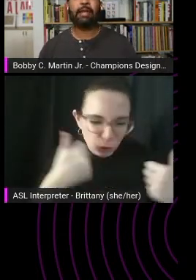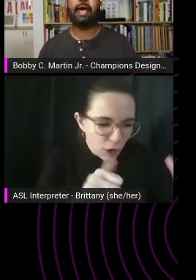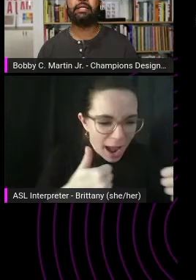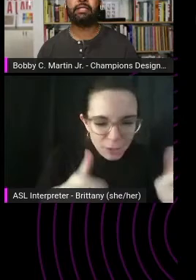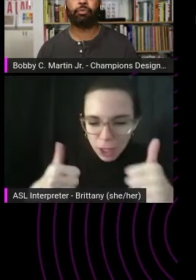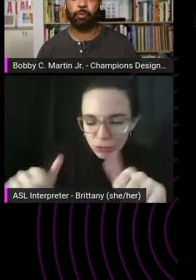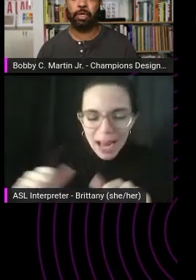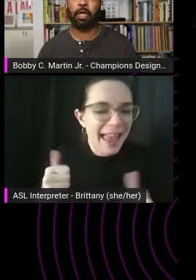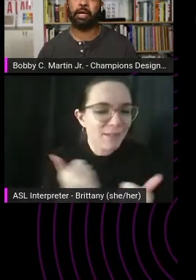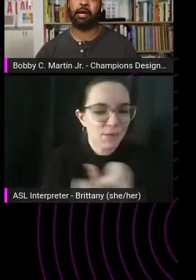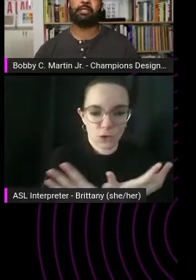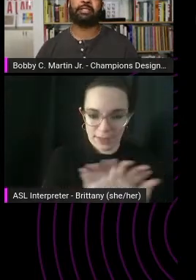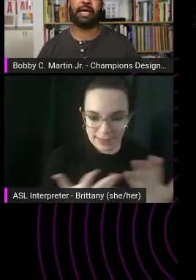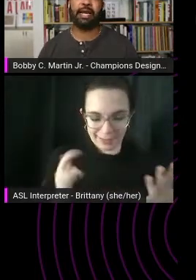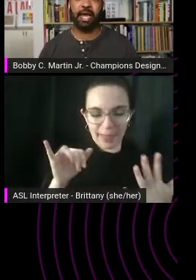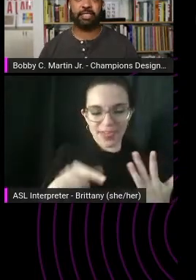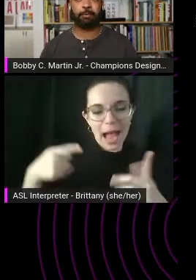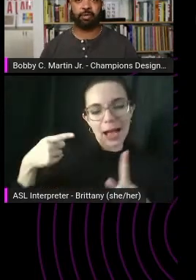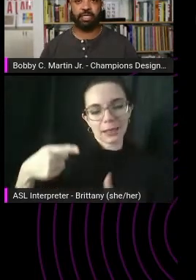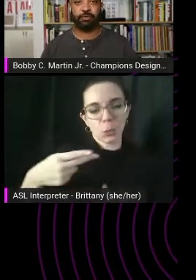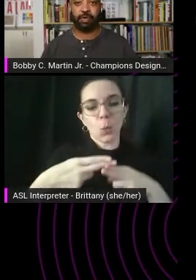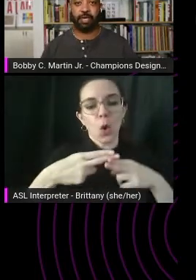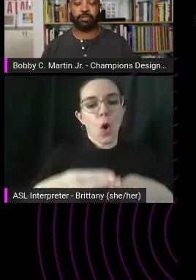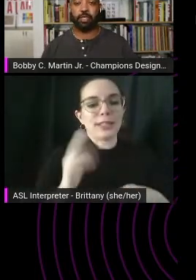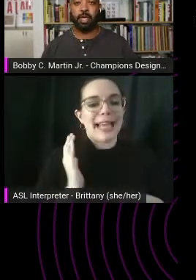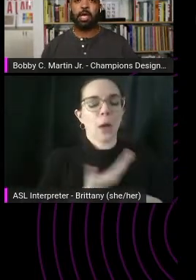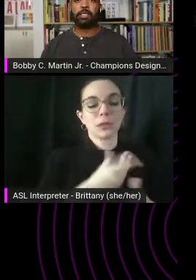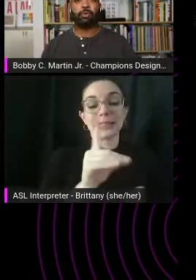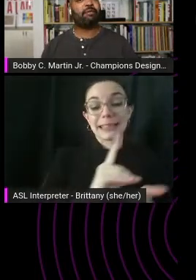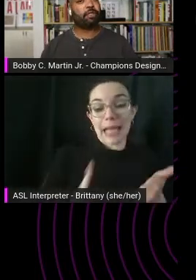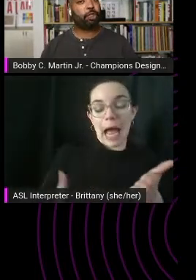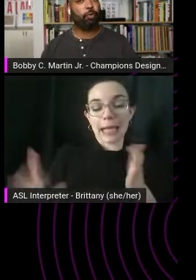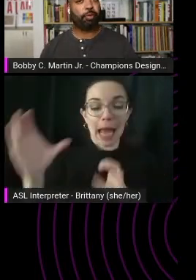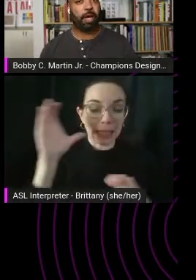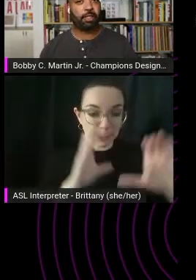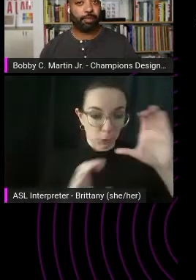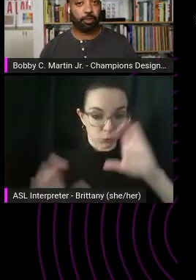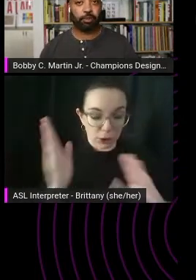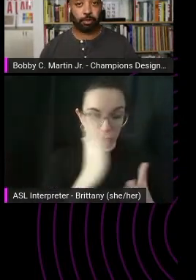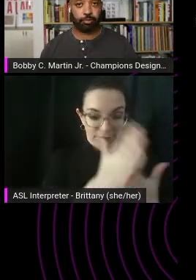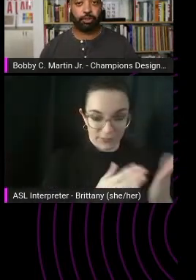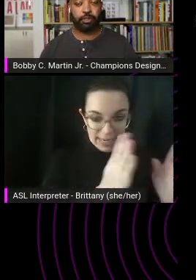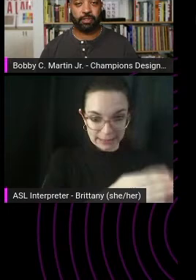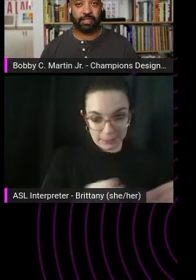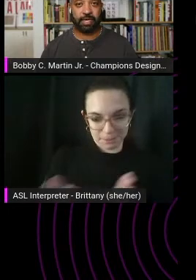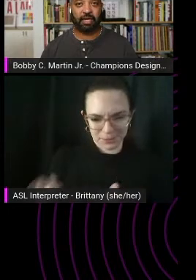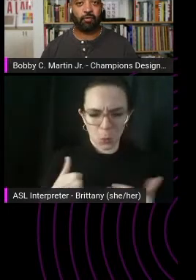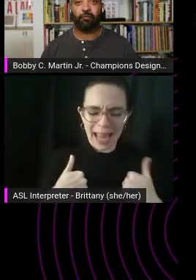And that's what we call our design exploration phase. So we have a two-pronged approach to design.